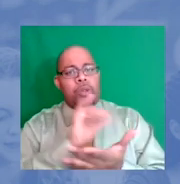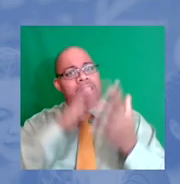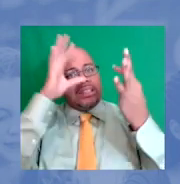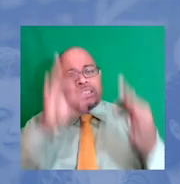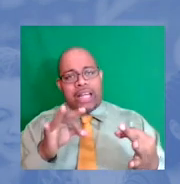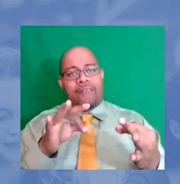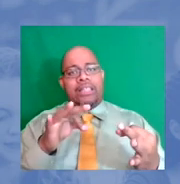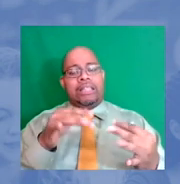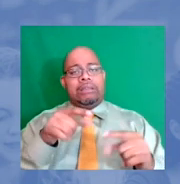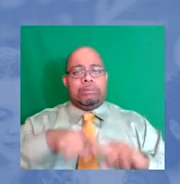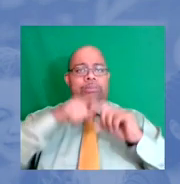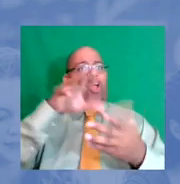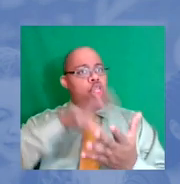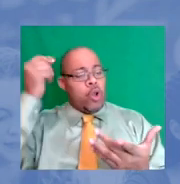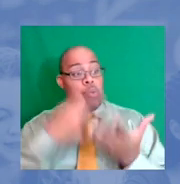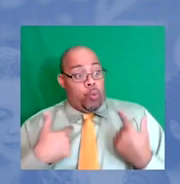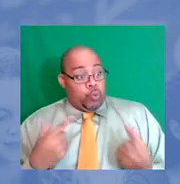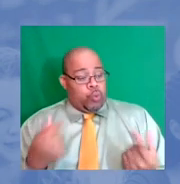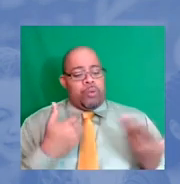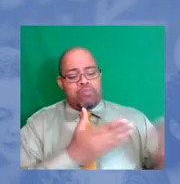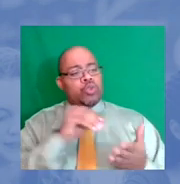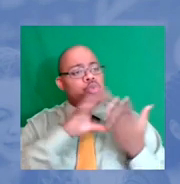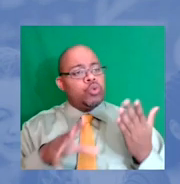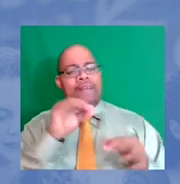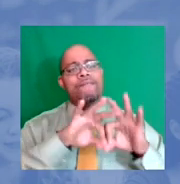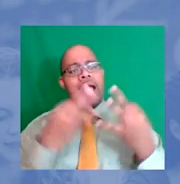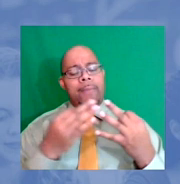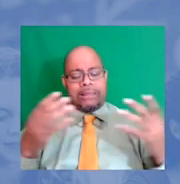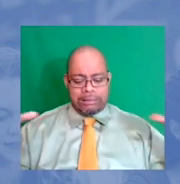WHAT WE DID WAS BROUGHT STUDENTS AND FAMILIES TO THE TABLE AND SURVEYED OUR FAMILIES AND